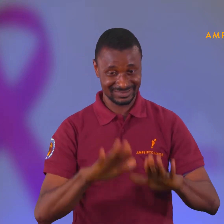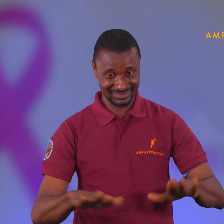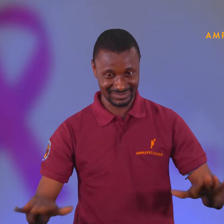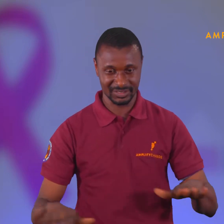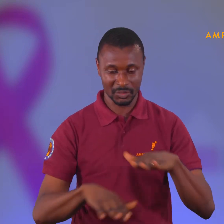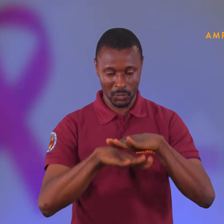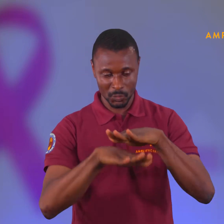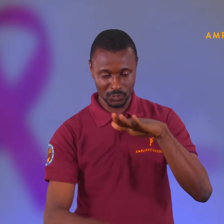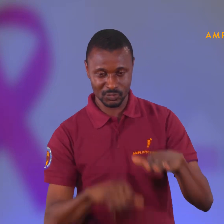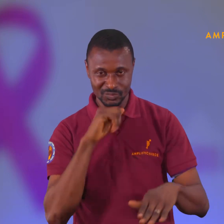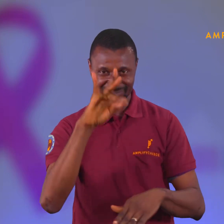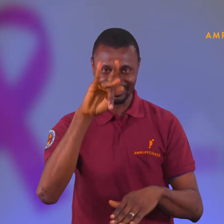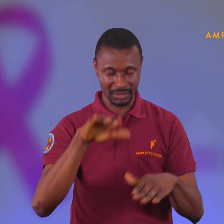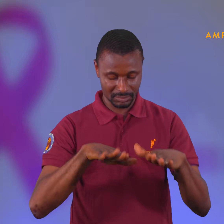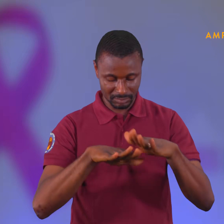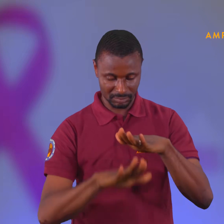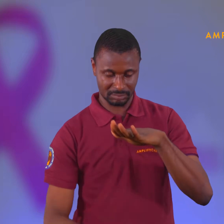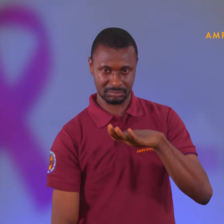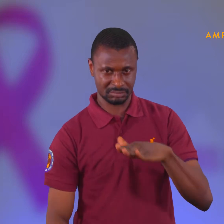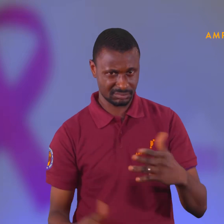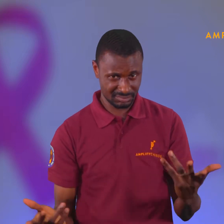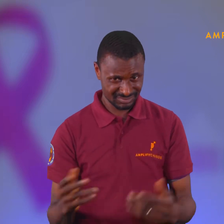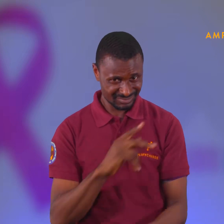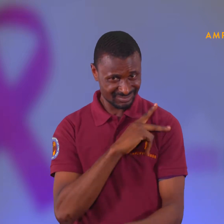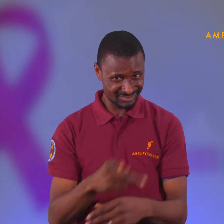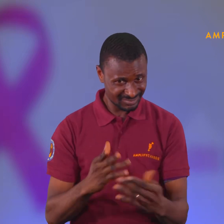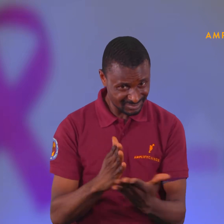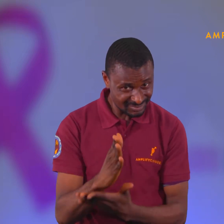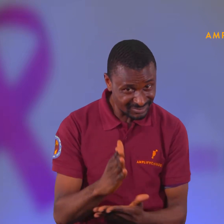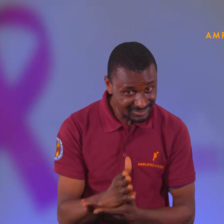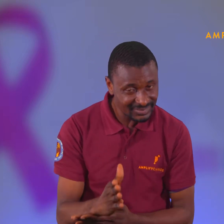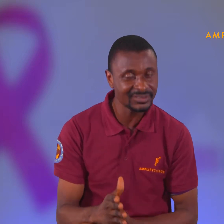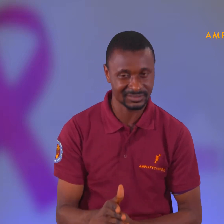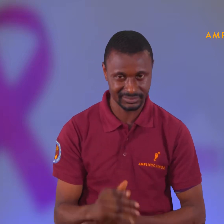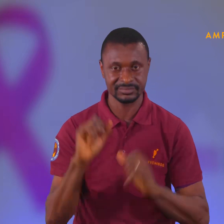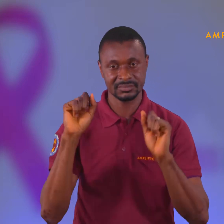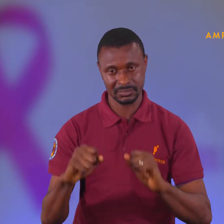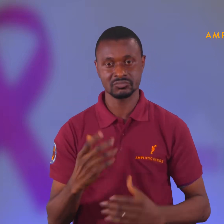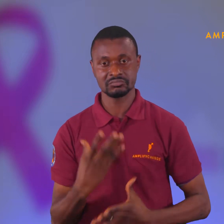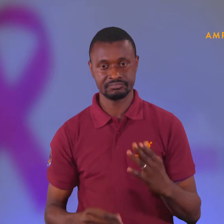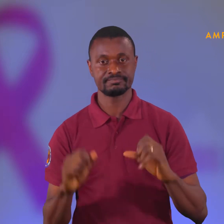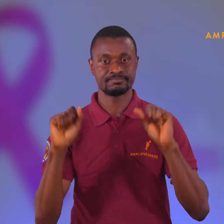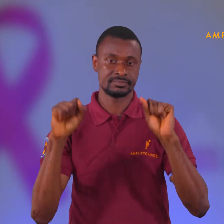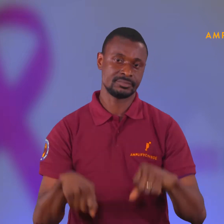Minors, or young children under 18 years may be allowed.